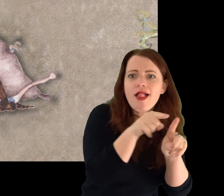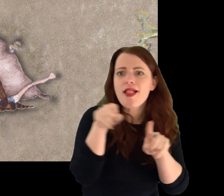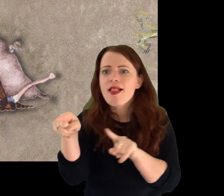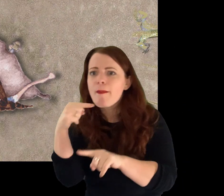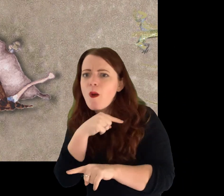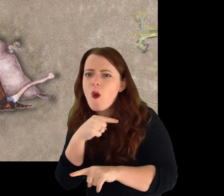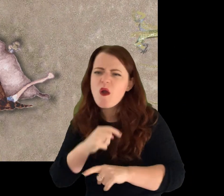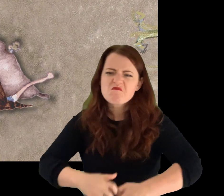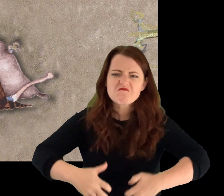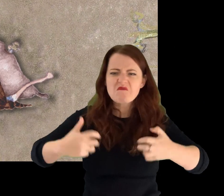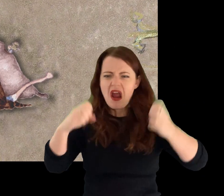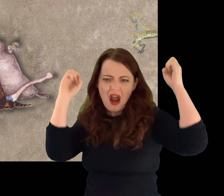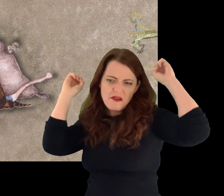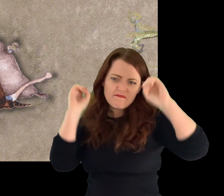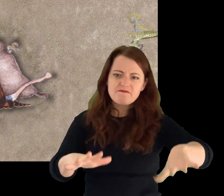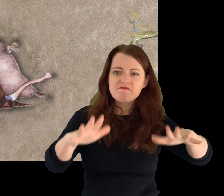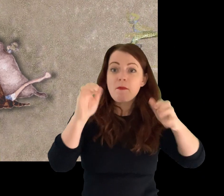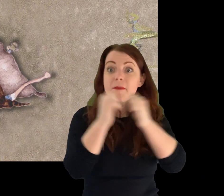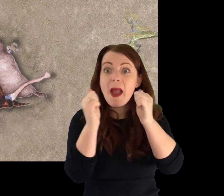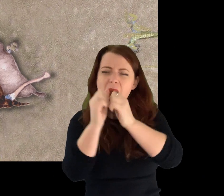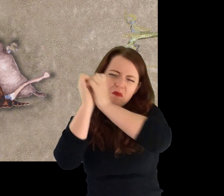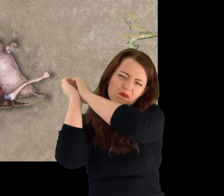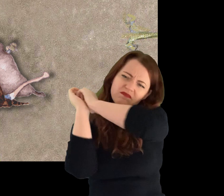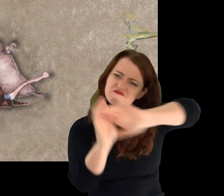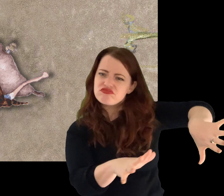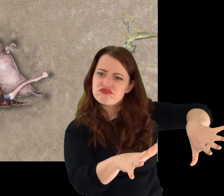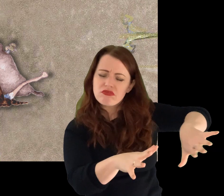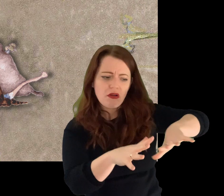angrily tossing a piece of paper of the forest floor